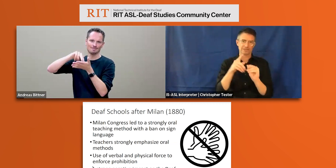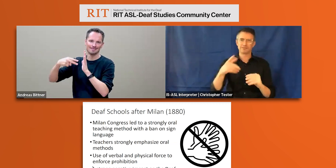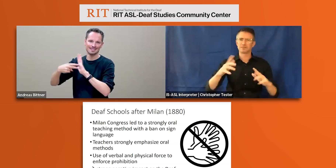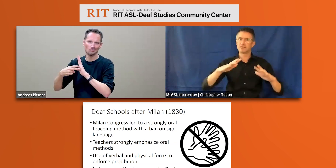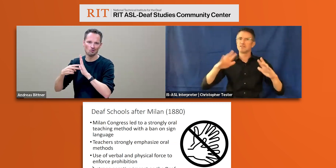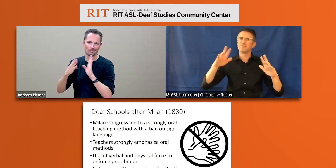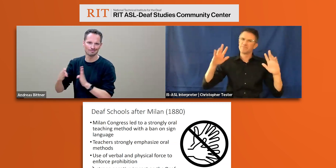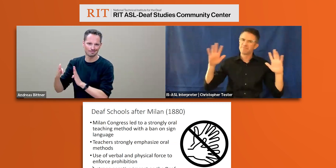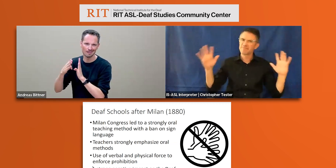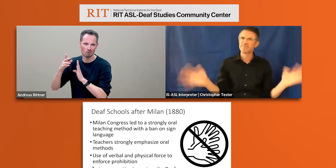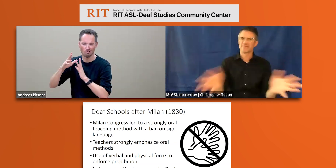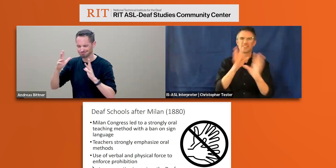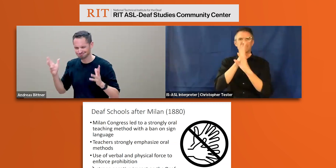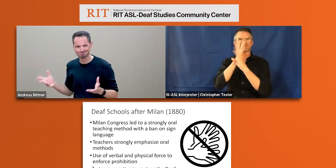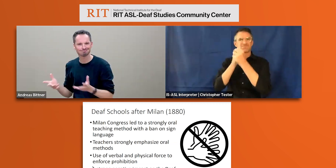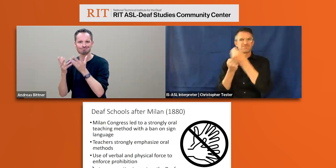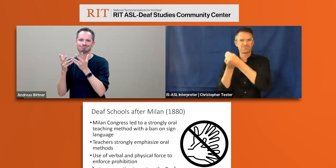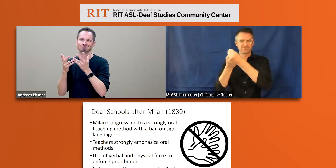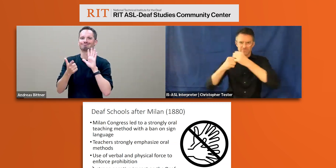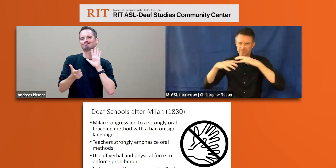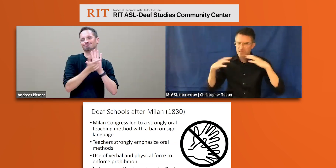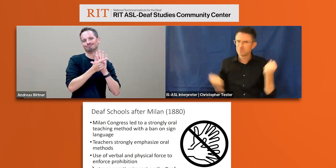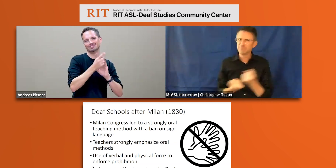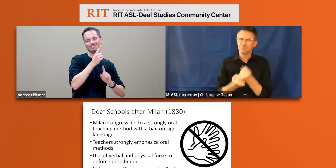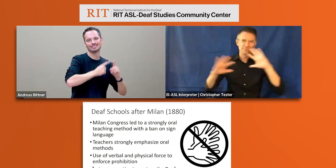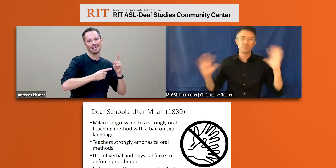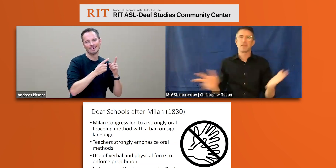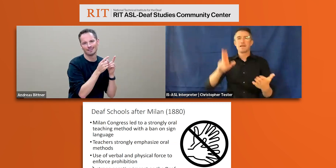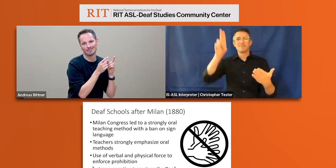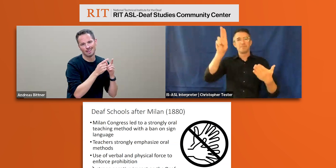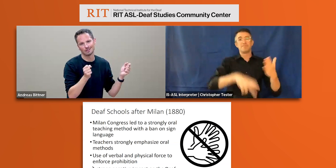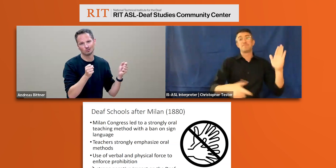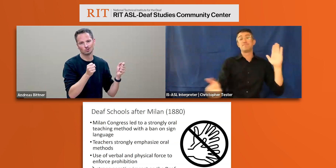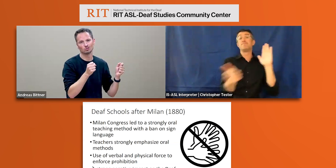As you know, during the Milan Congress, it was decided